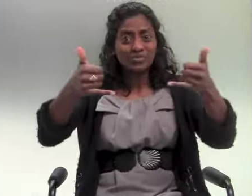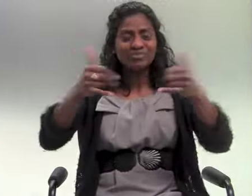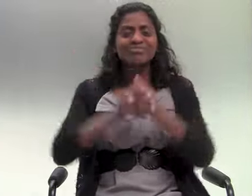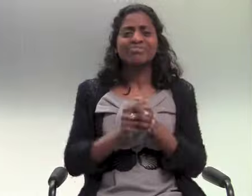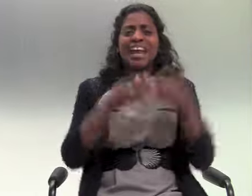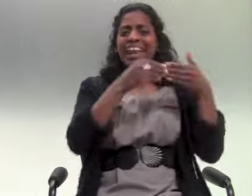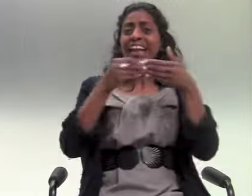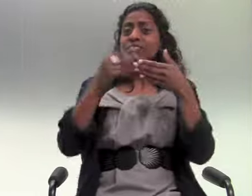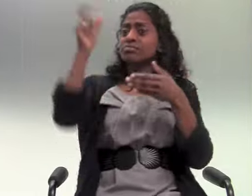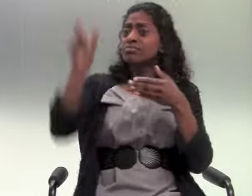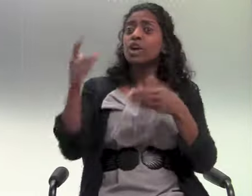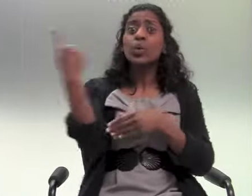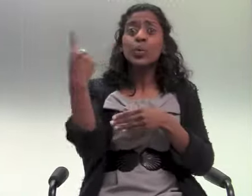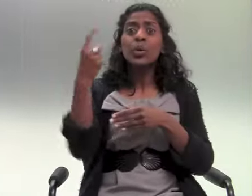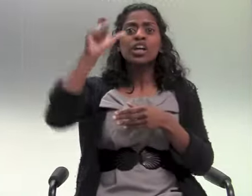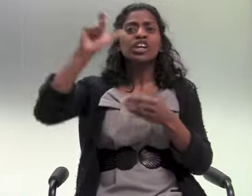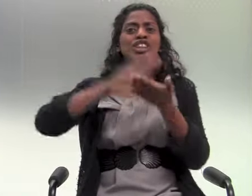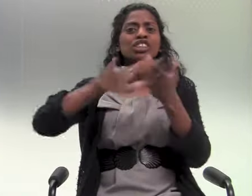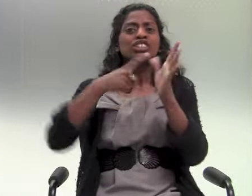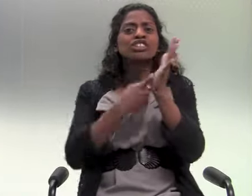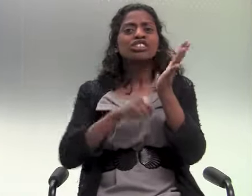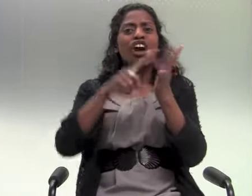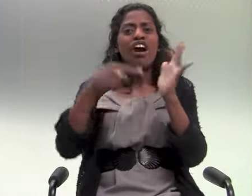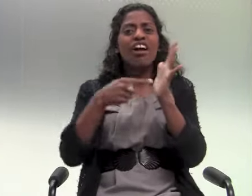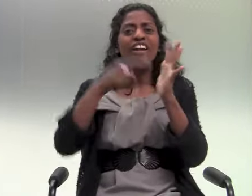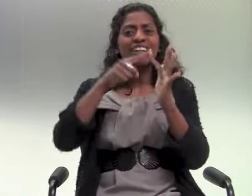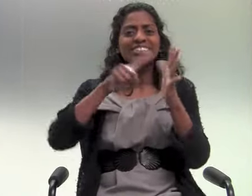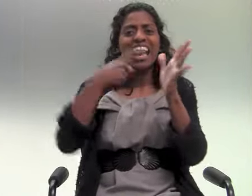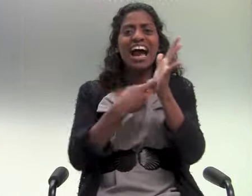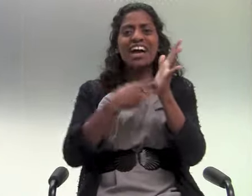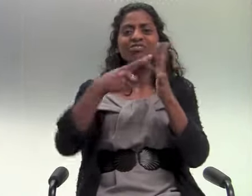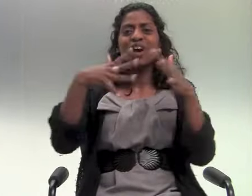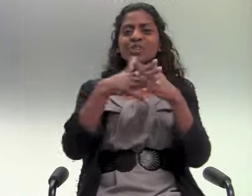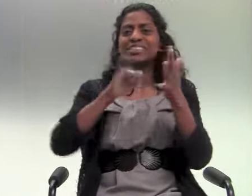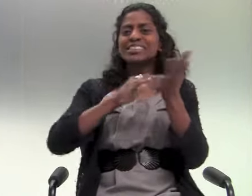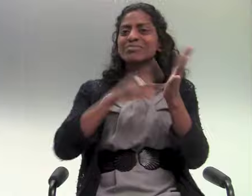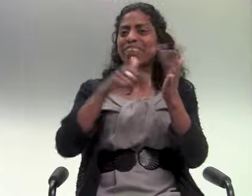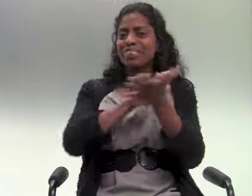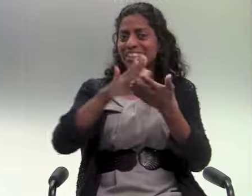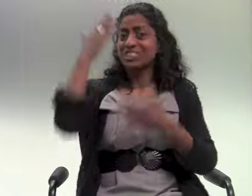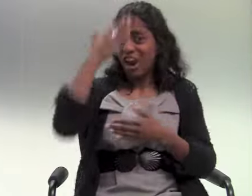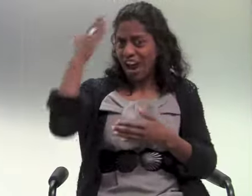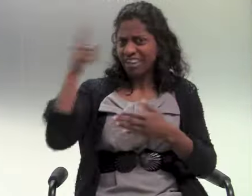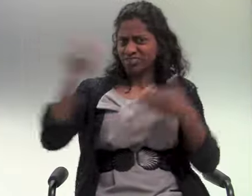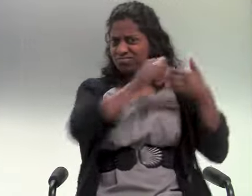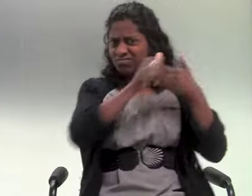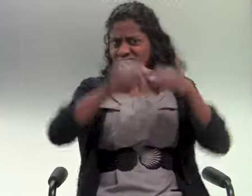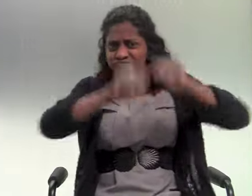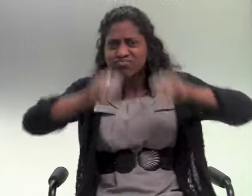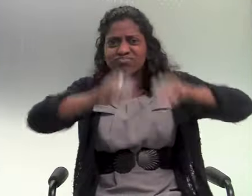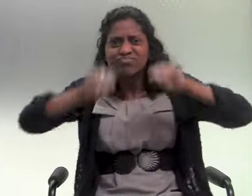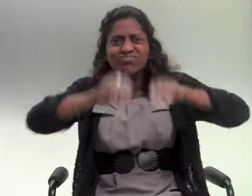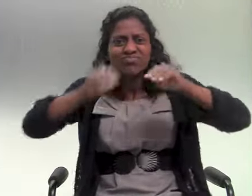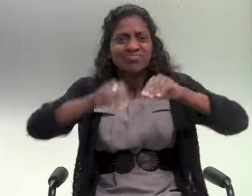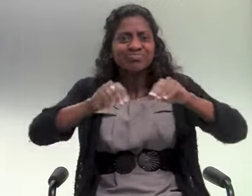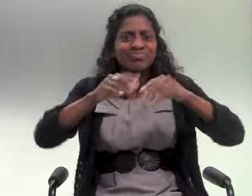Silver Arts Award. The group was led by Charly Arrowsmith.